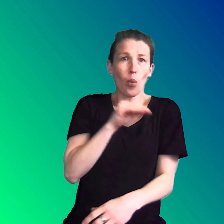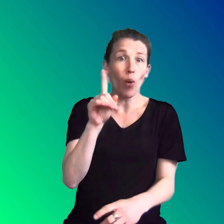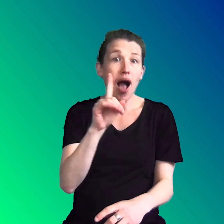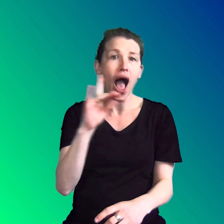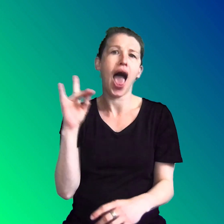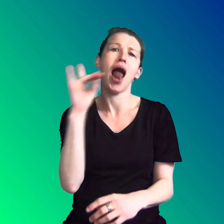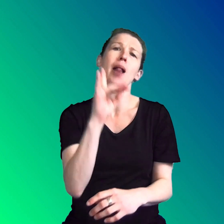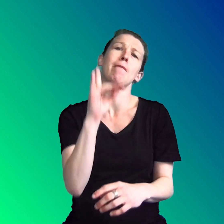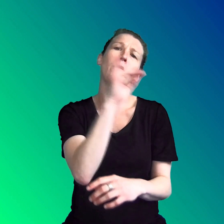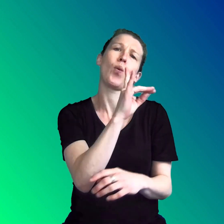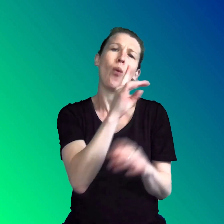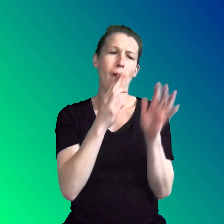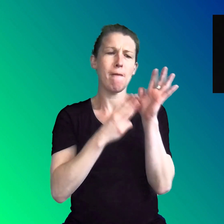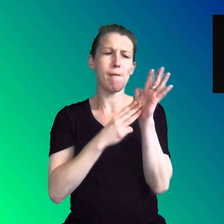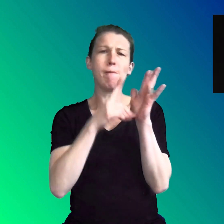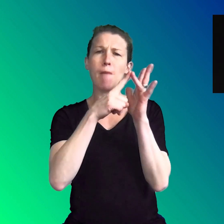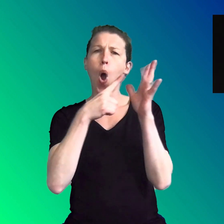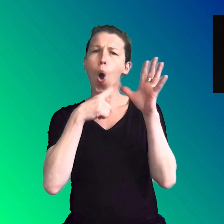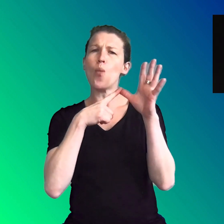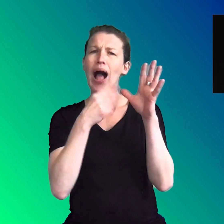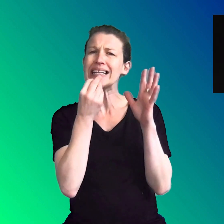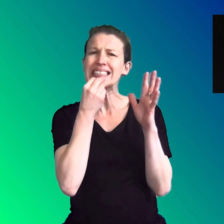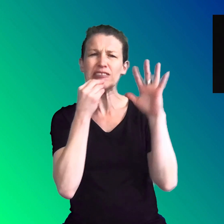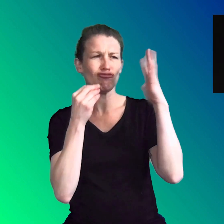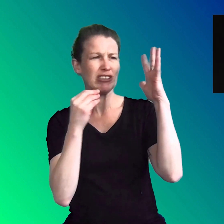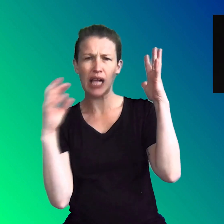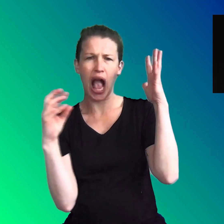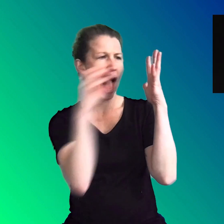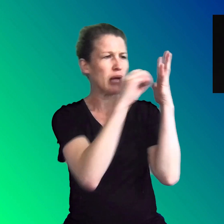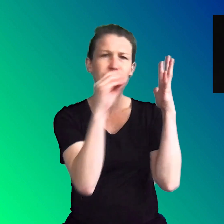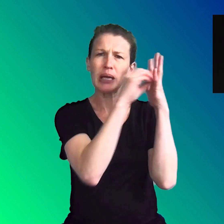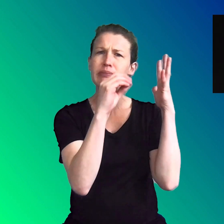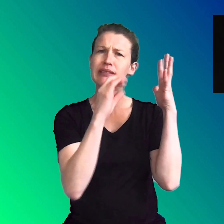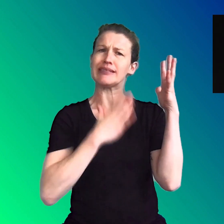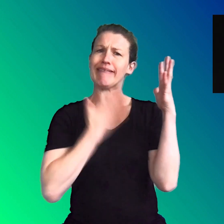gave protection to the inner leaves from Moa who liked to eat them.